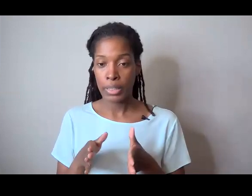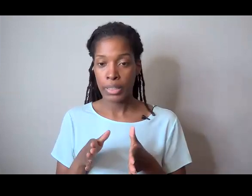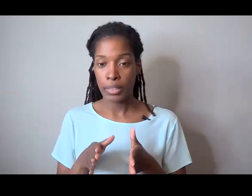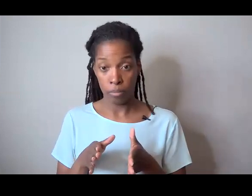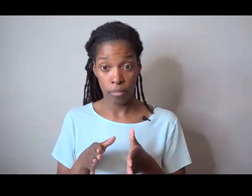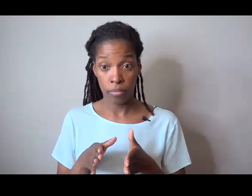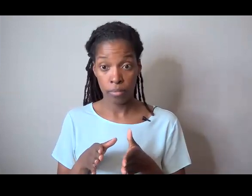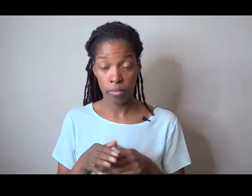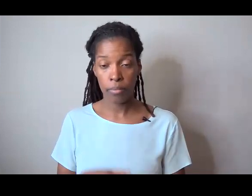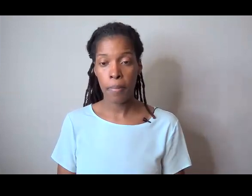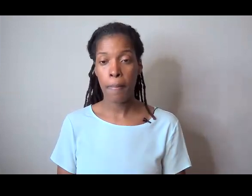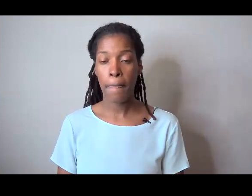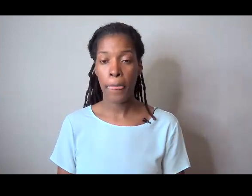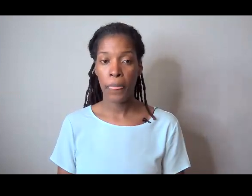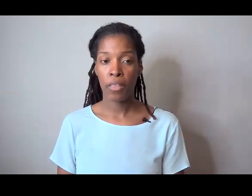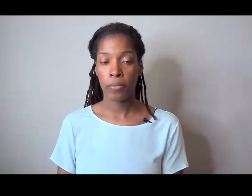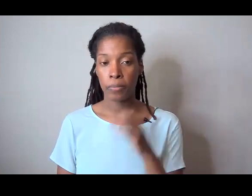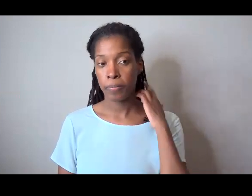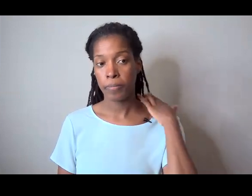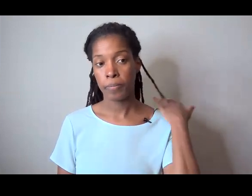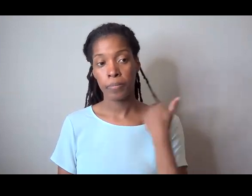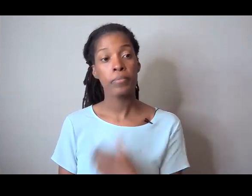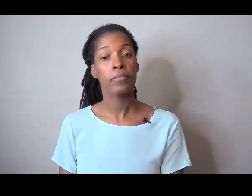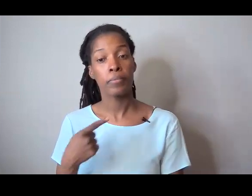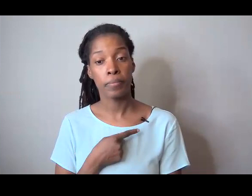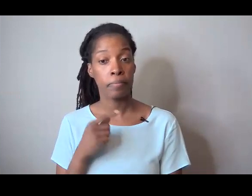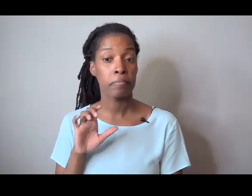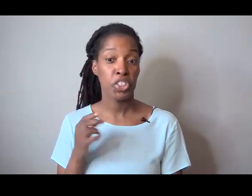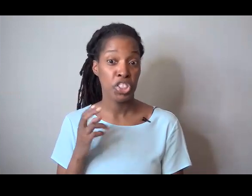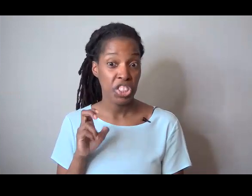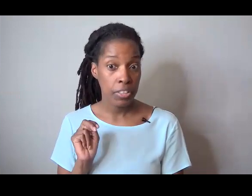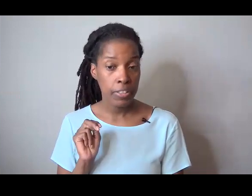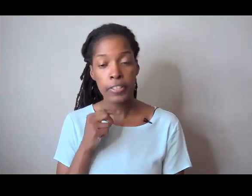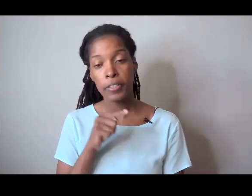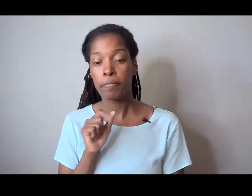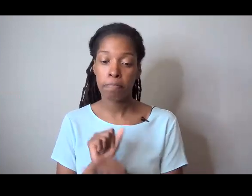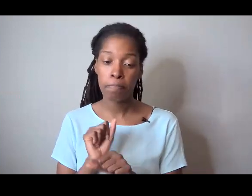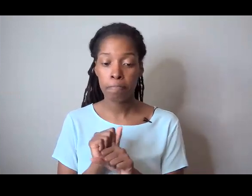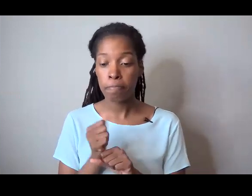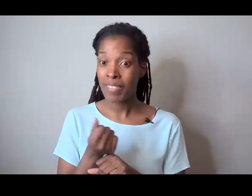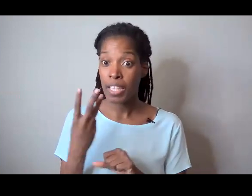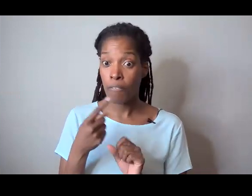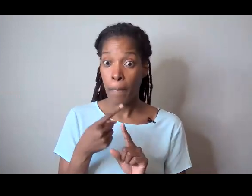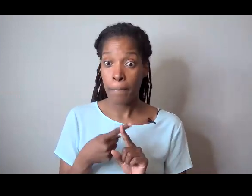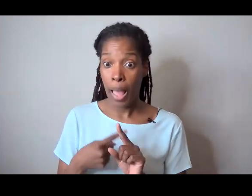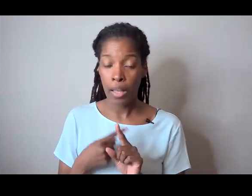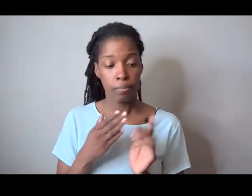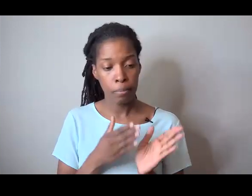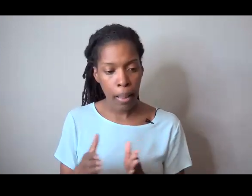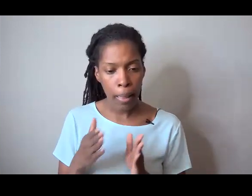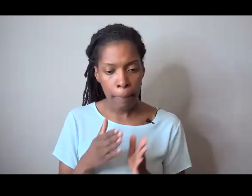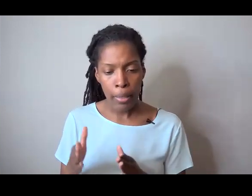So after this scenario, say after several months of business planning